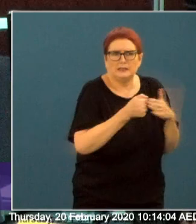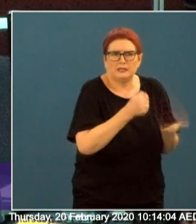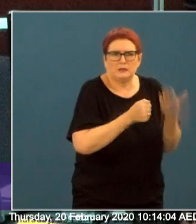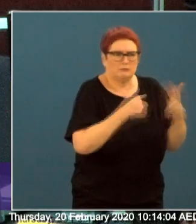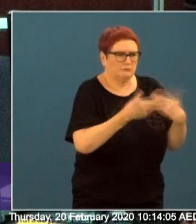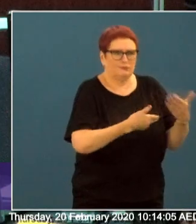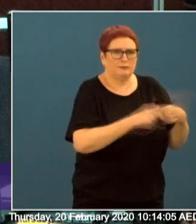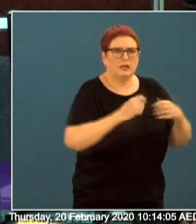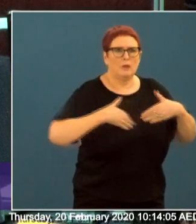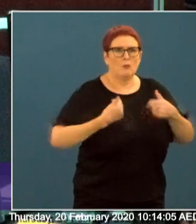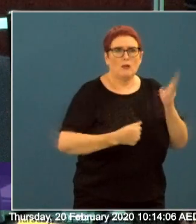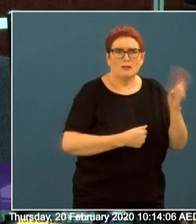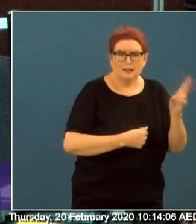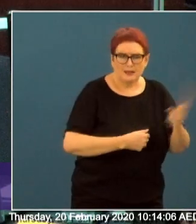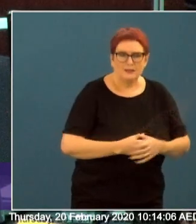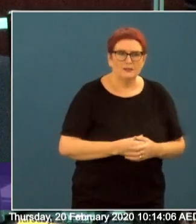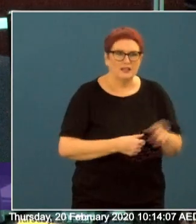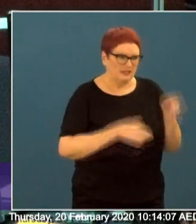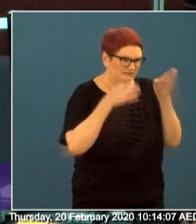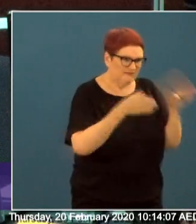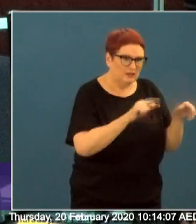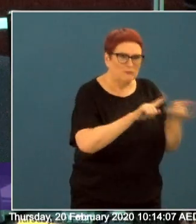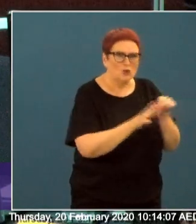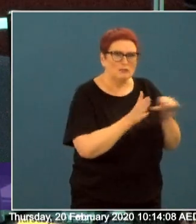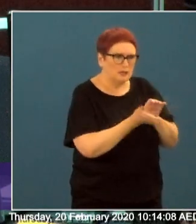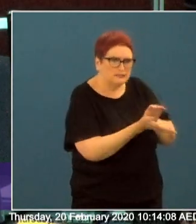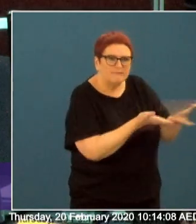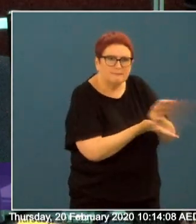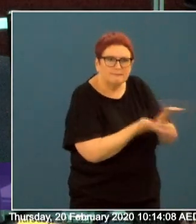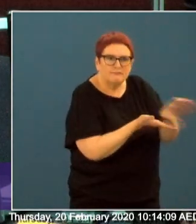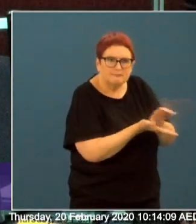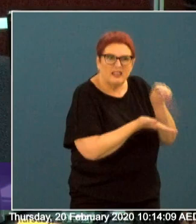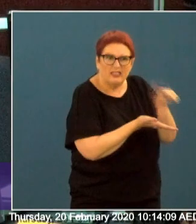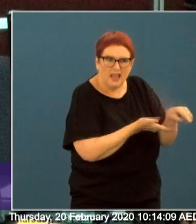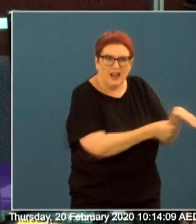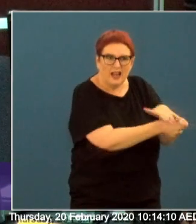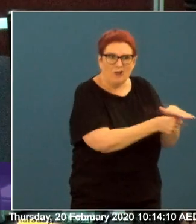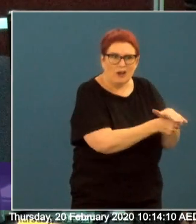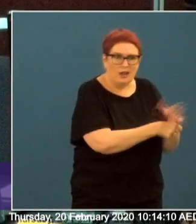then that tends to be what is prioritised in the delivery of health services?